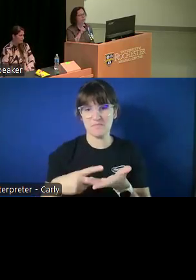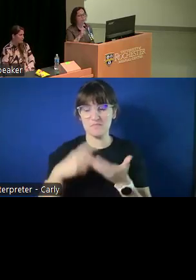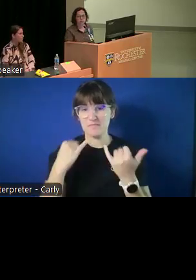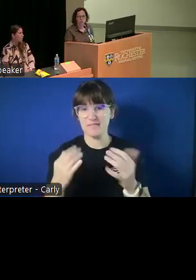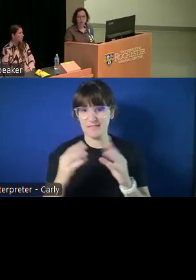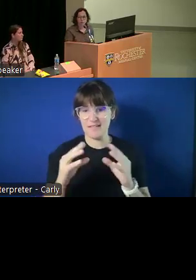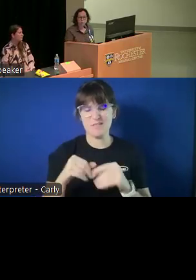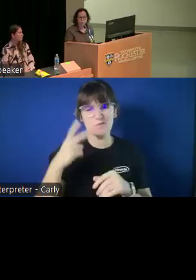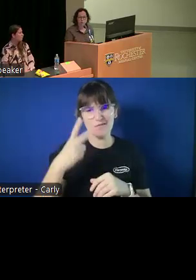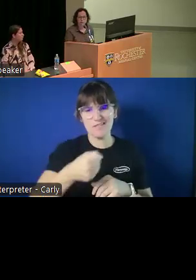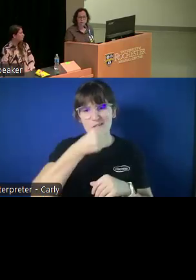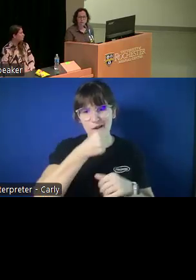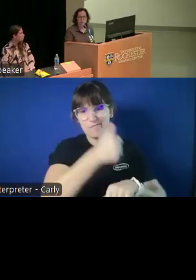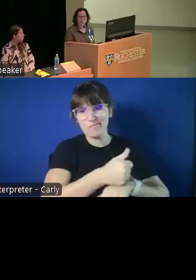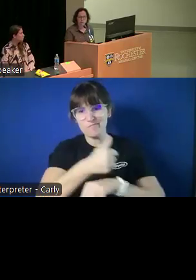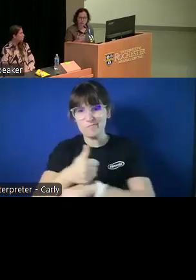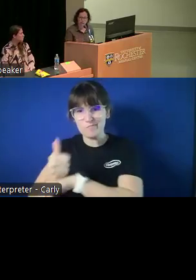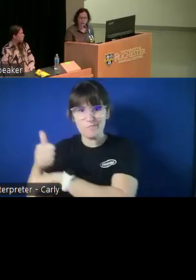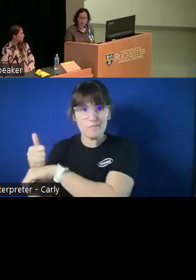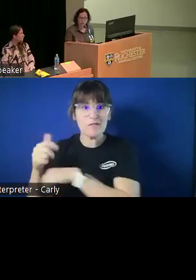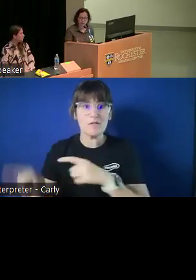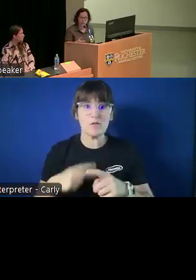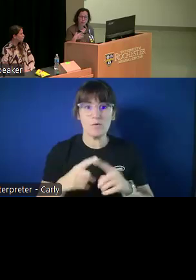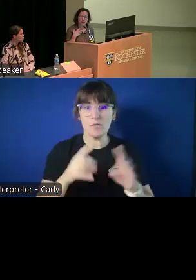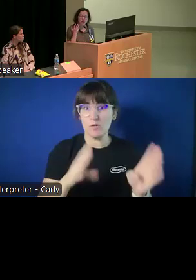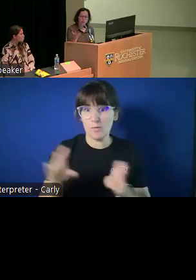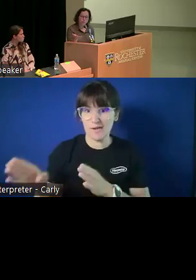of places throughout the room we just ask that when you're preparing to ask your question you